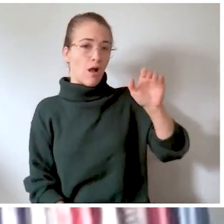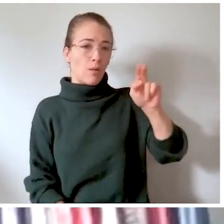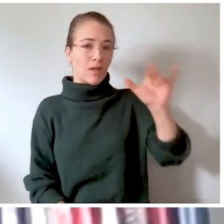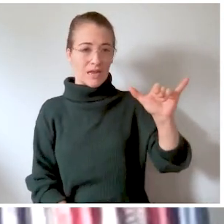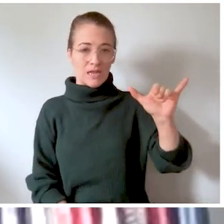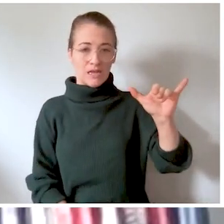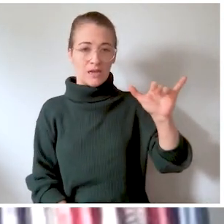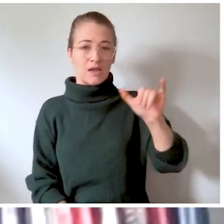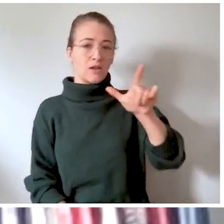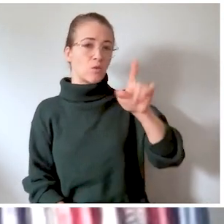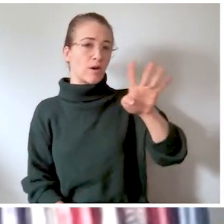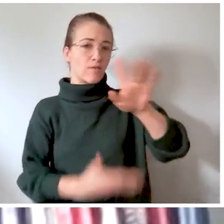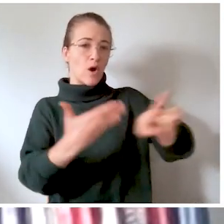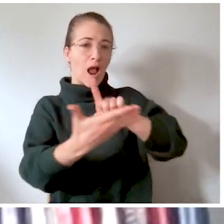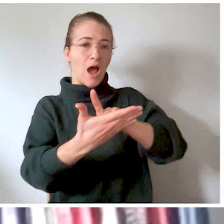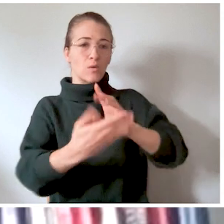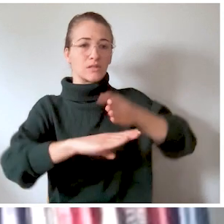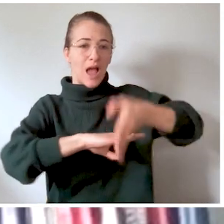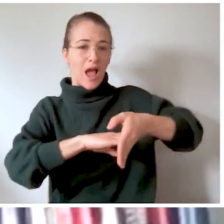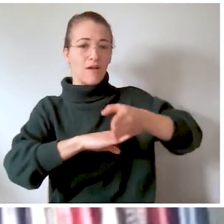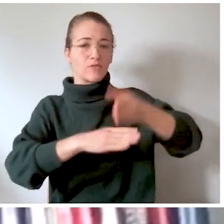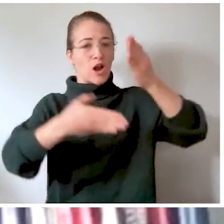which is 24 hours after the end of a snowstorm.